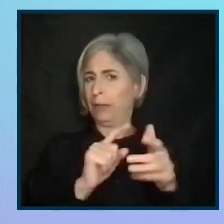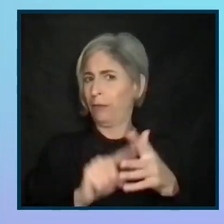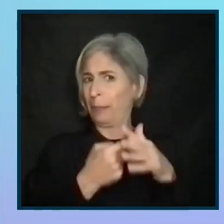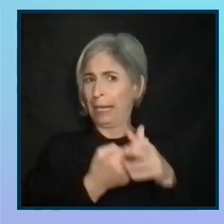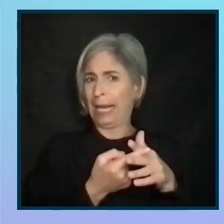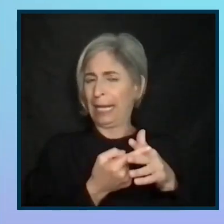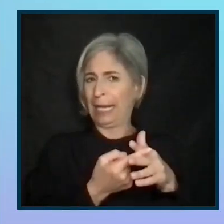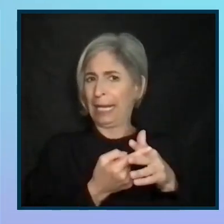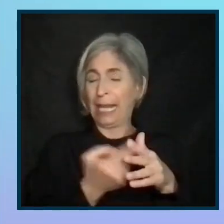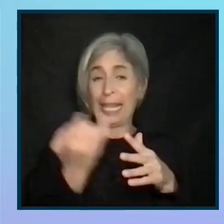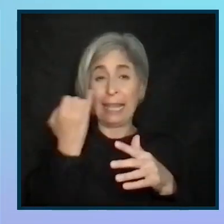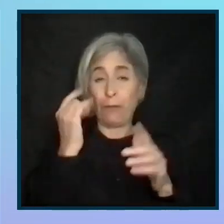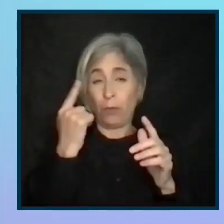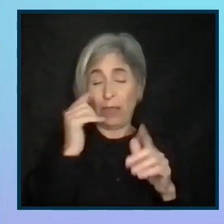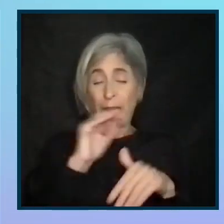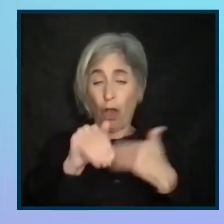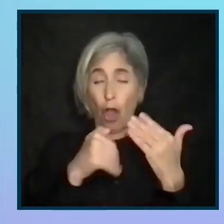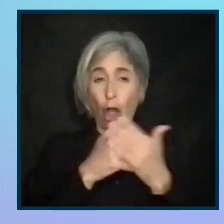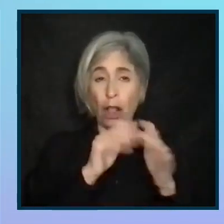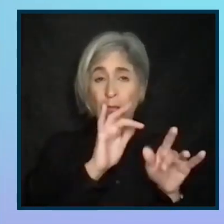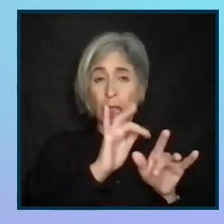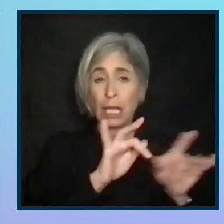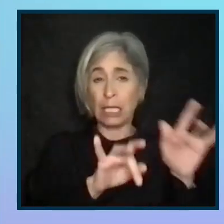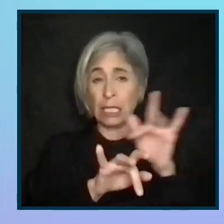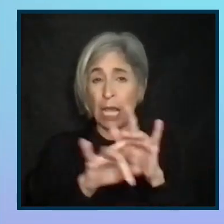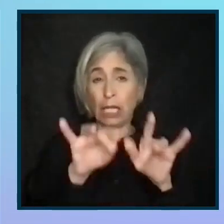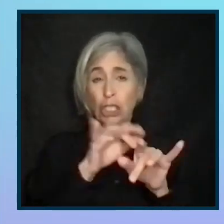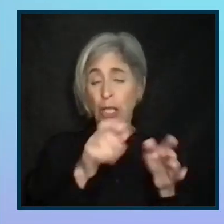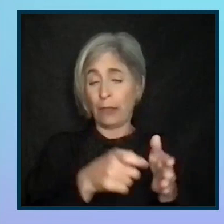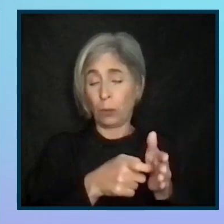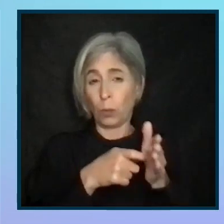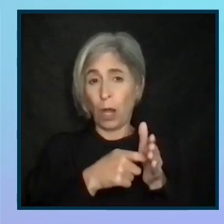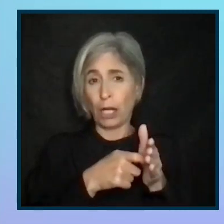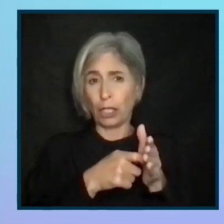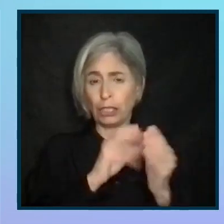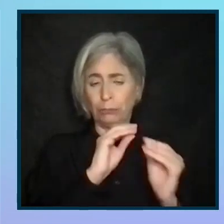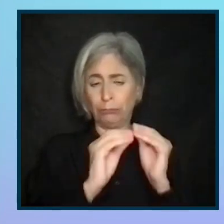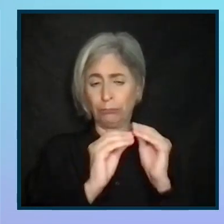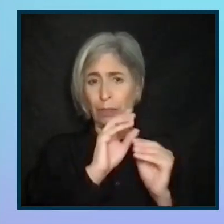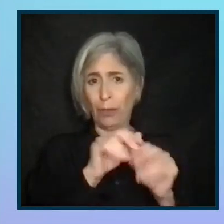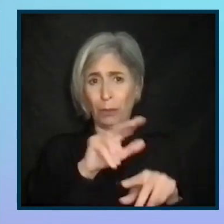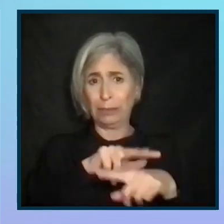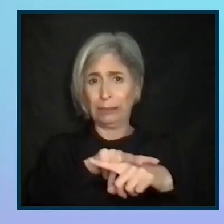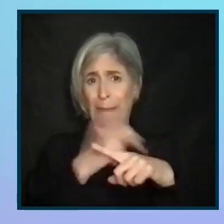if you think of all the touches that are required to go back and remediate those bugs, I mean, sometimes,